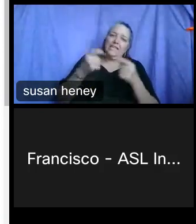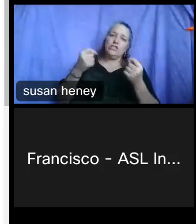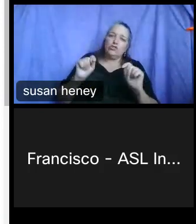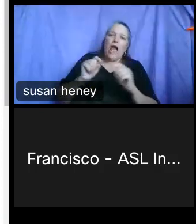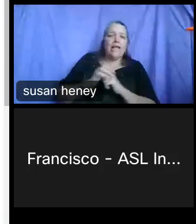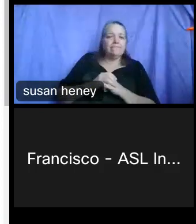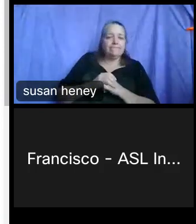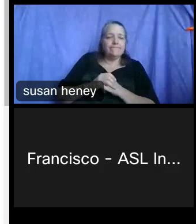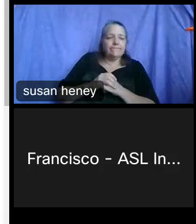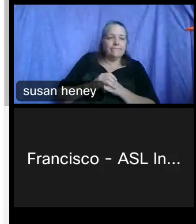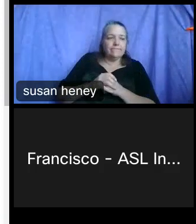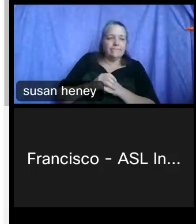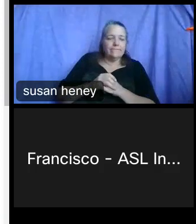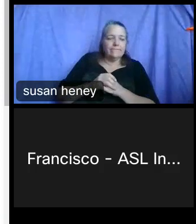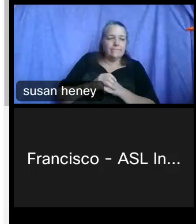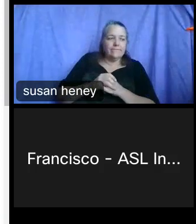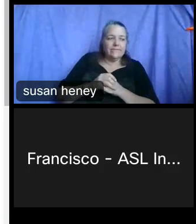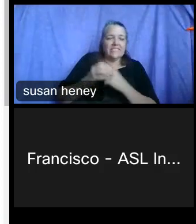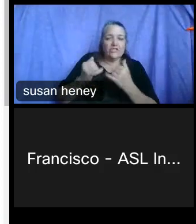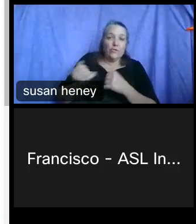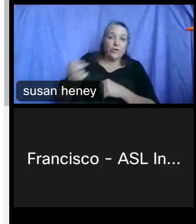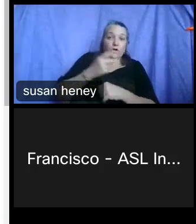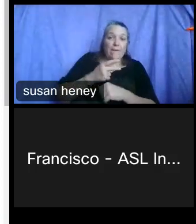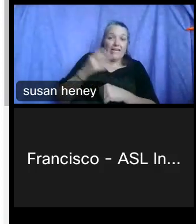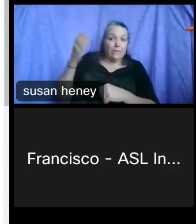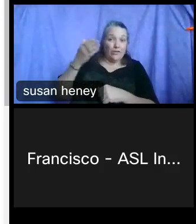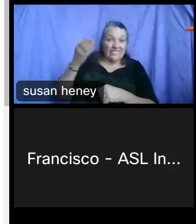on their own. So I'm going to return to the presentation so you can see the questions.